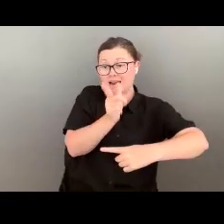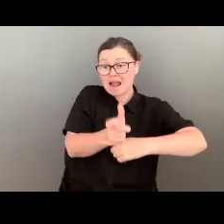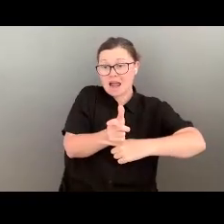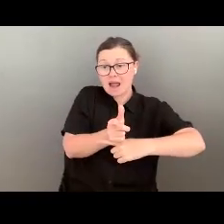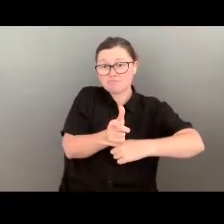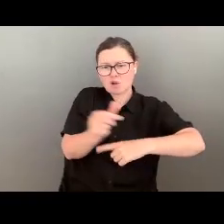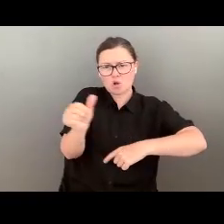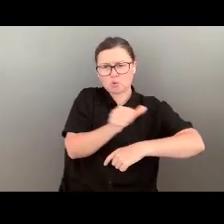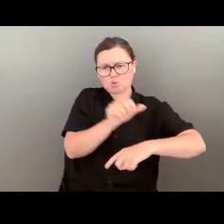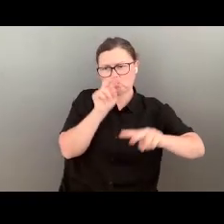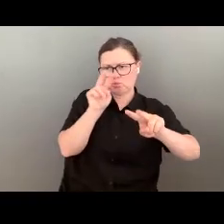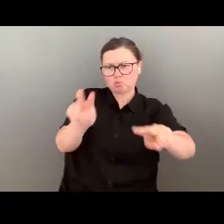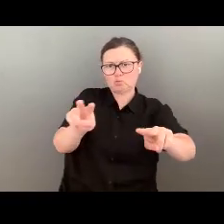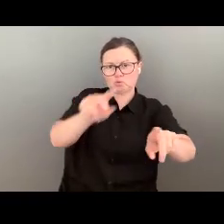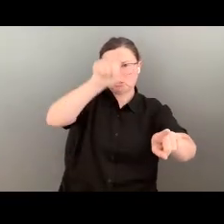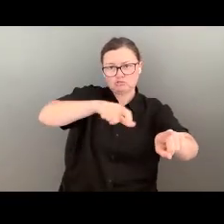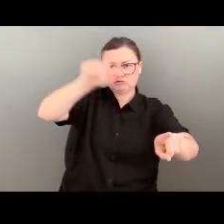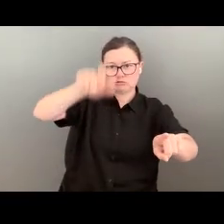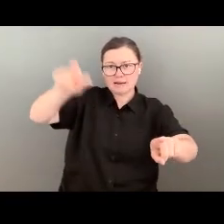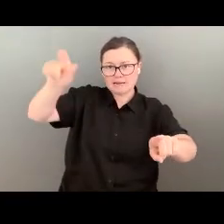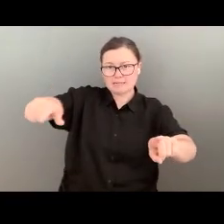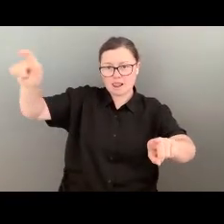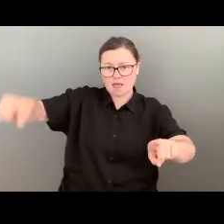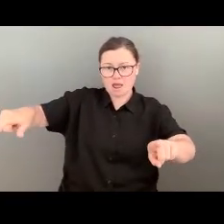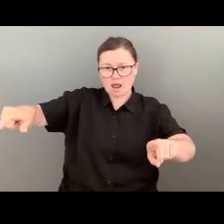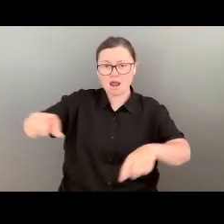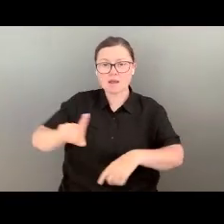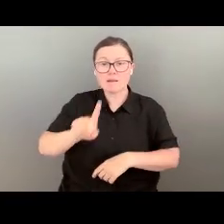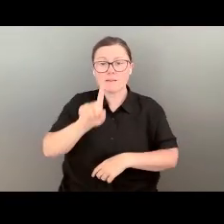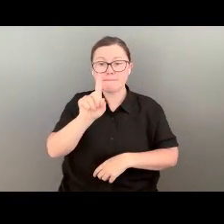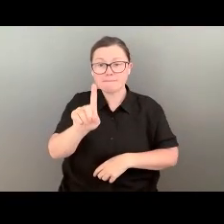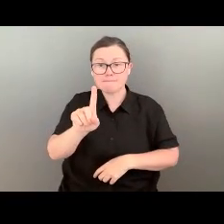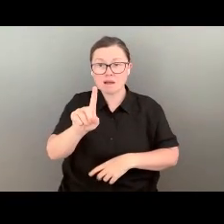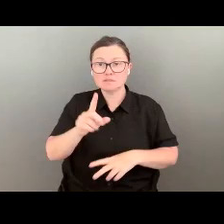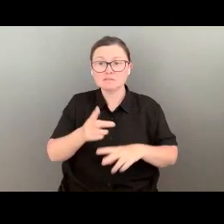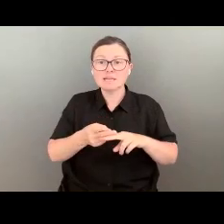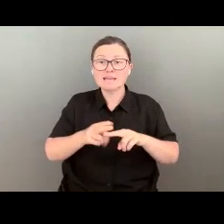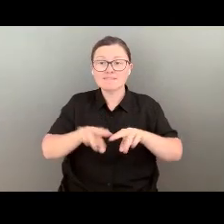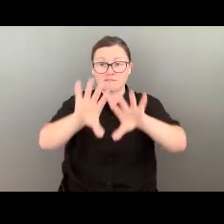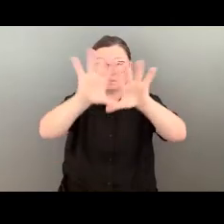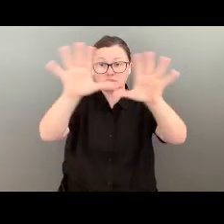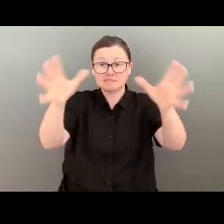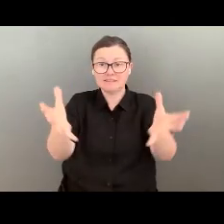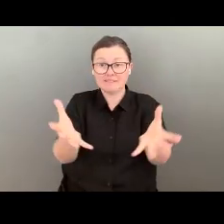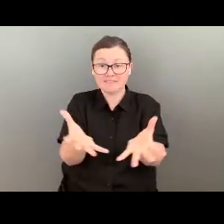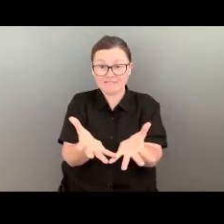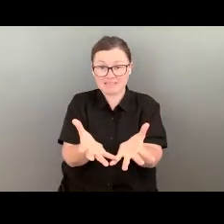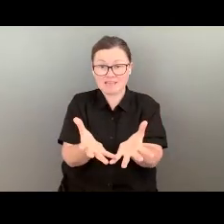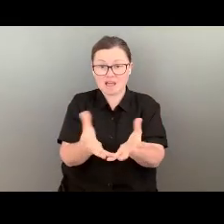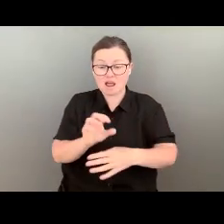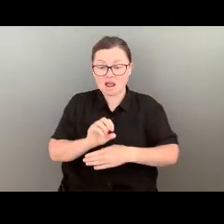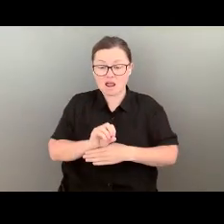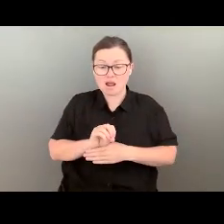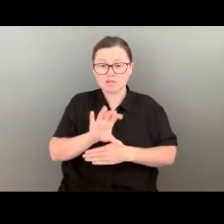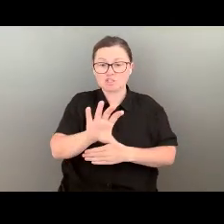is that as the projector goes over the sphere, they're no longer straight lines, but slightly curved lines,